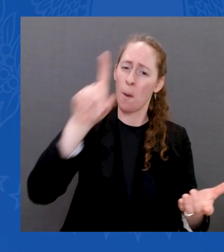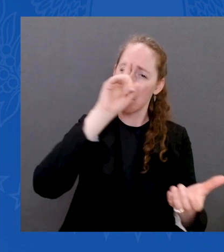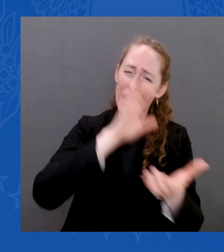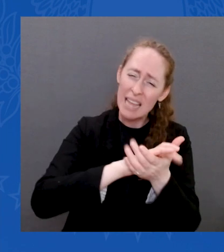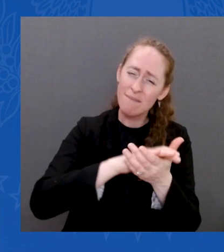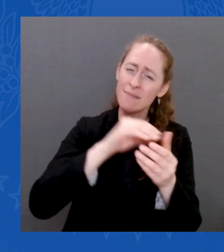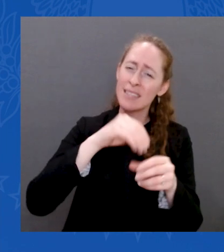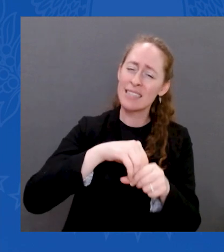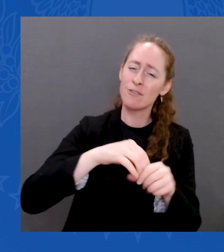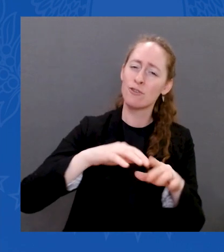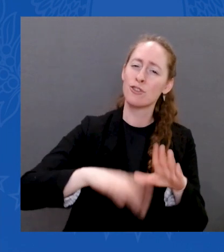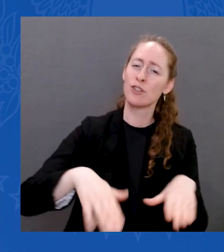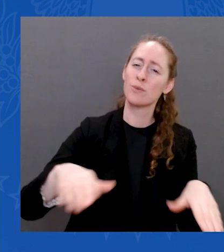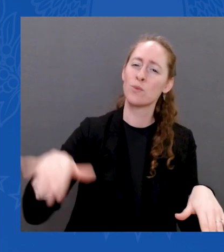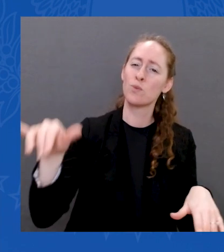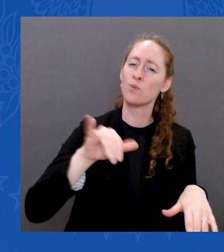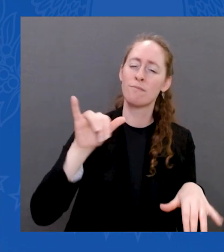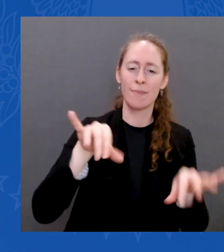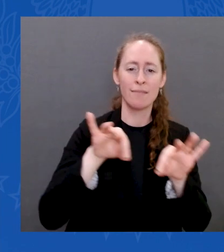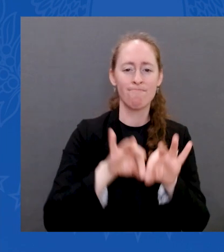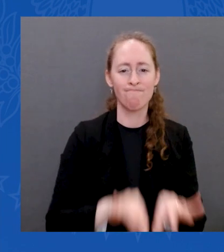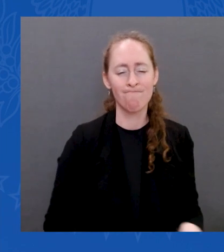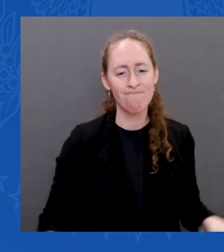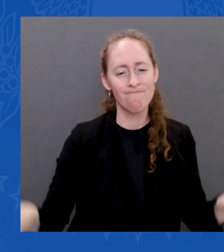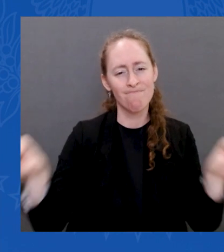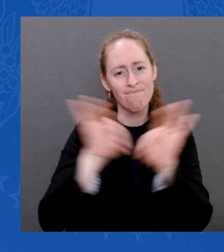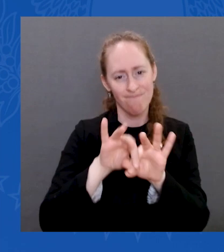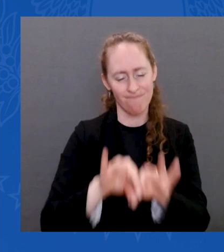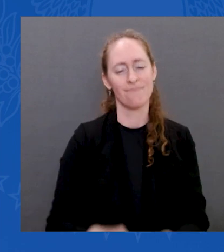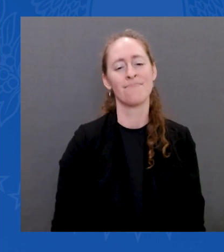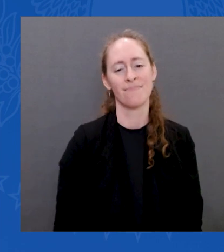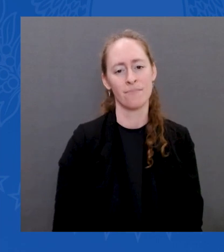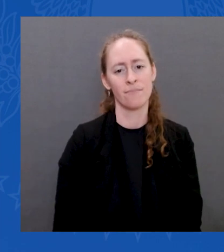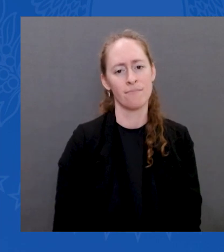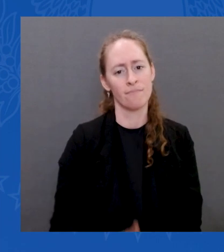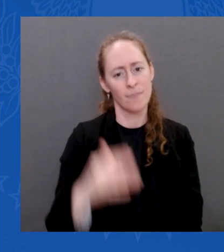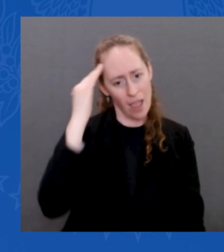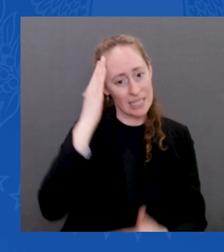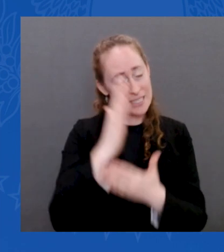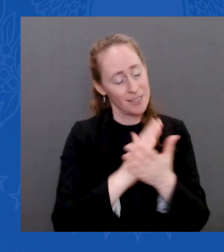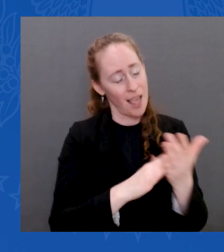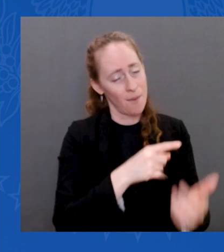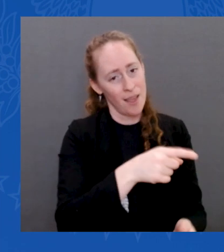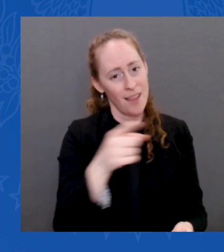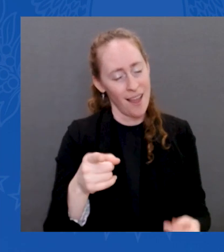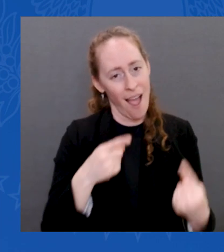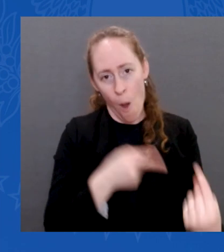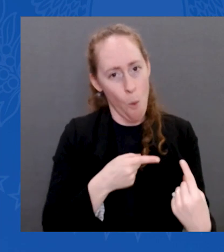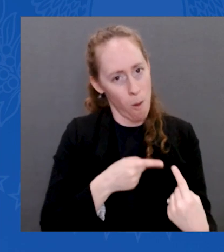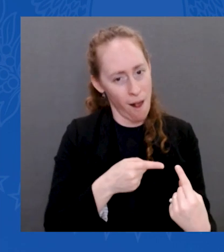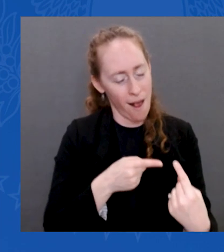And I know some of them are really difficult. I get it. But you believe in them.